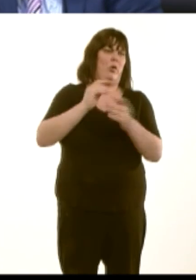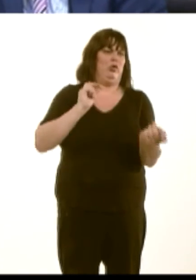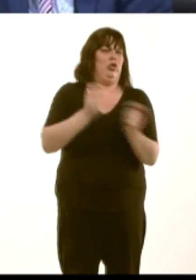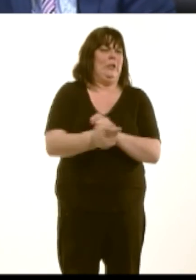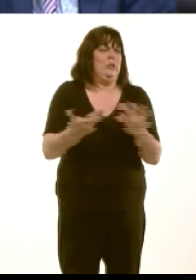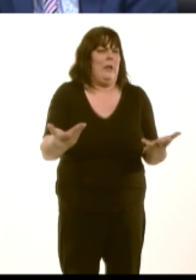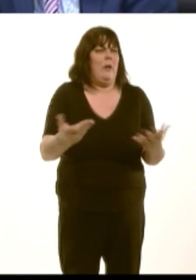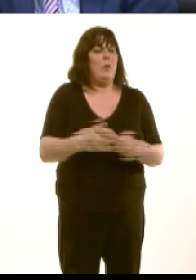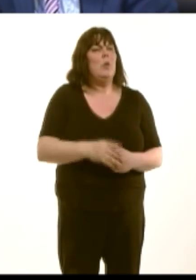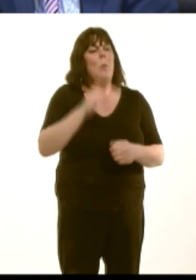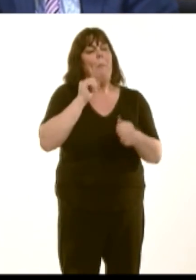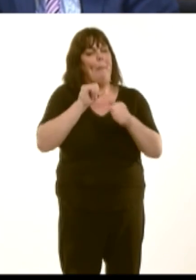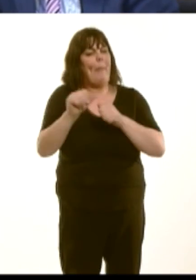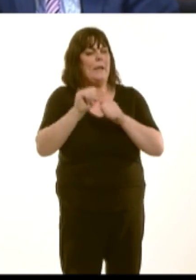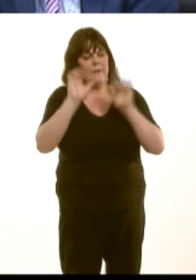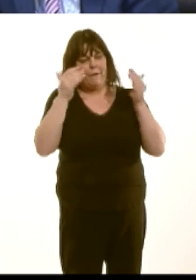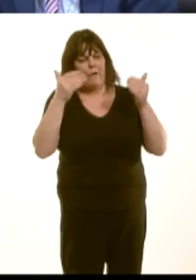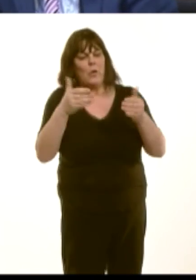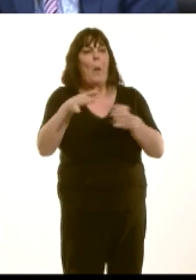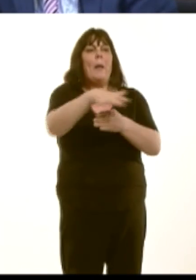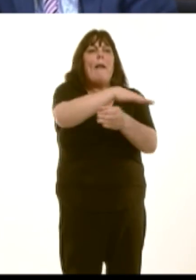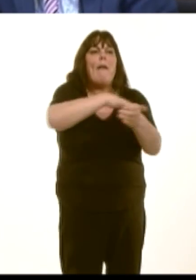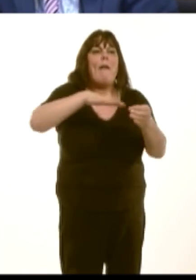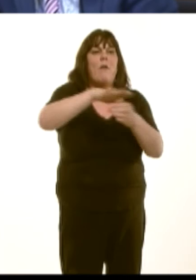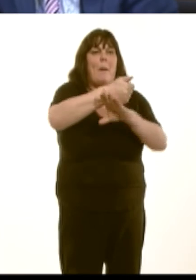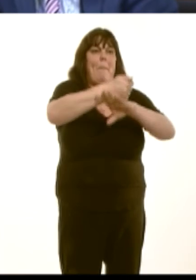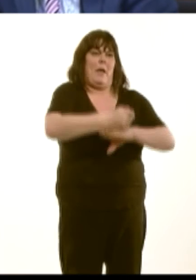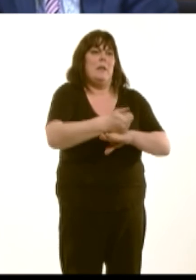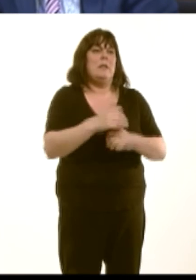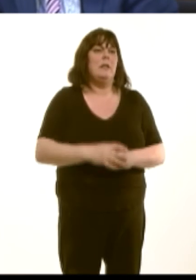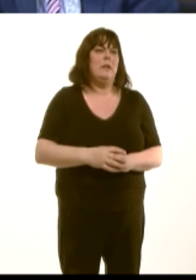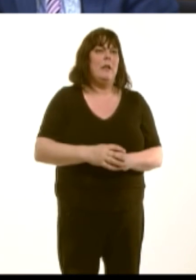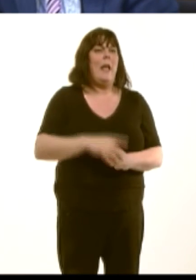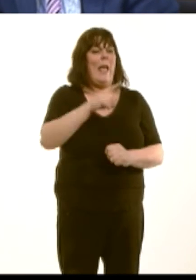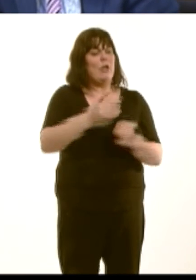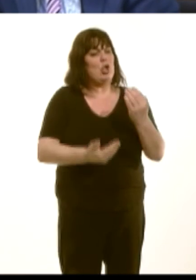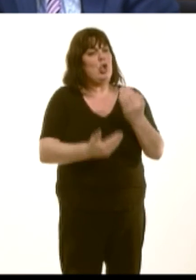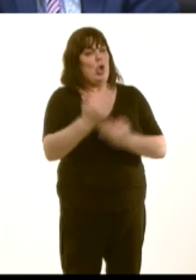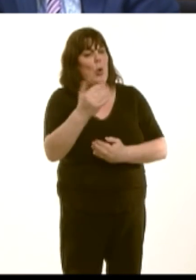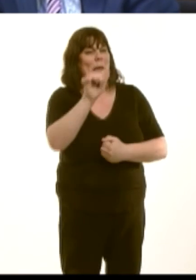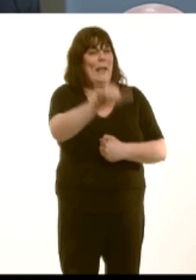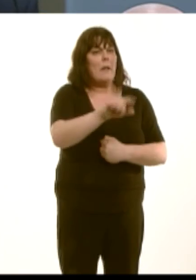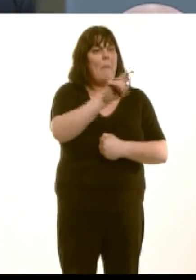So, therefore, the intention is to move to a system thatís new, yes, but is as least disruptive as possible.